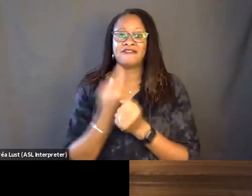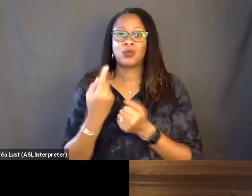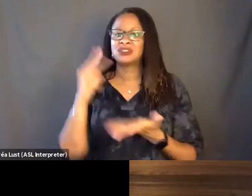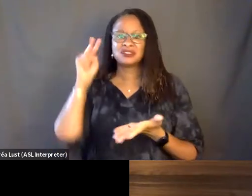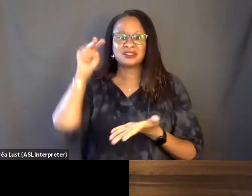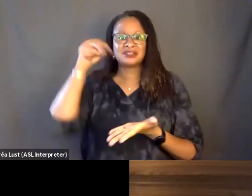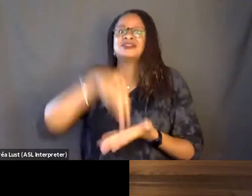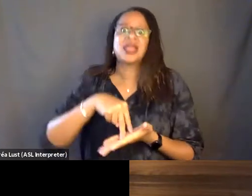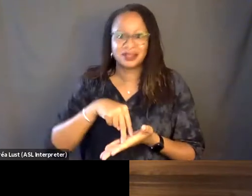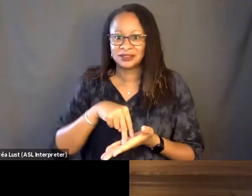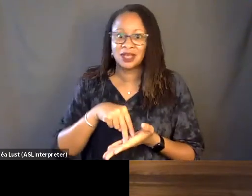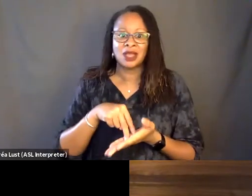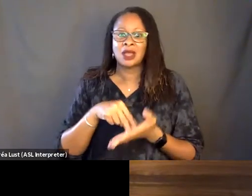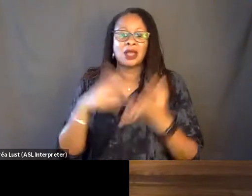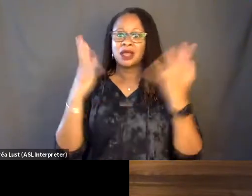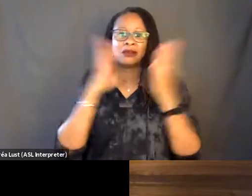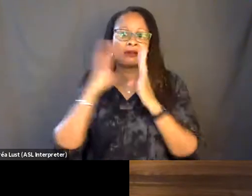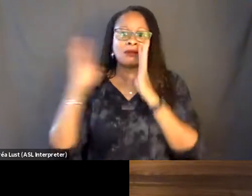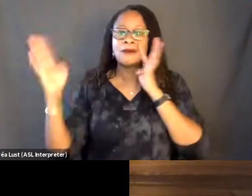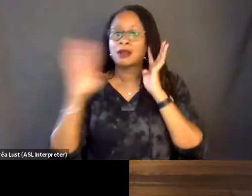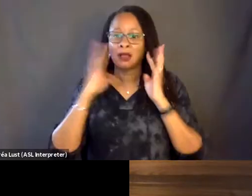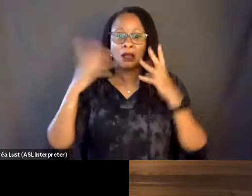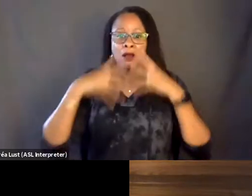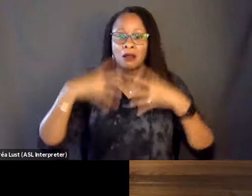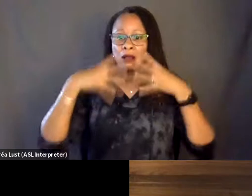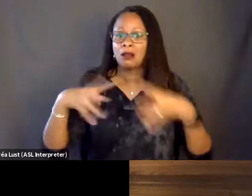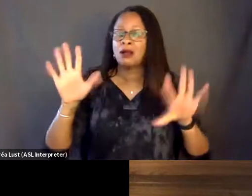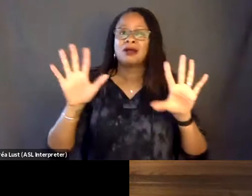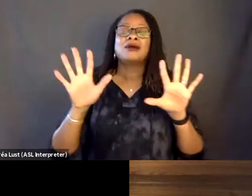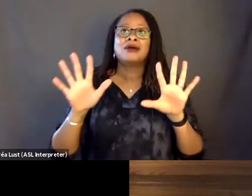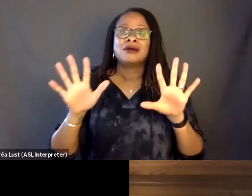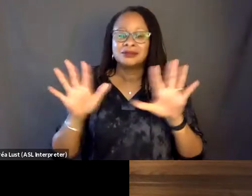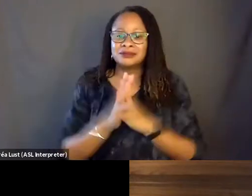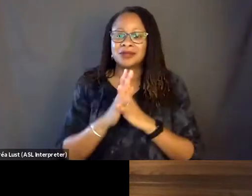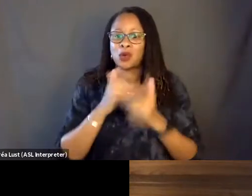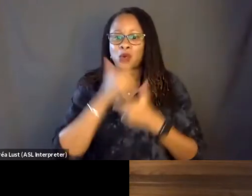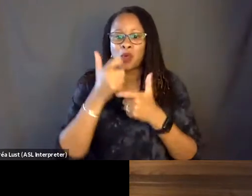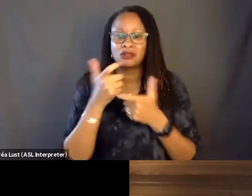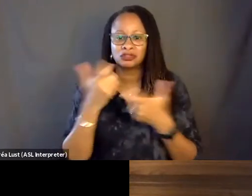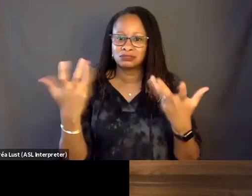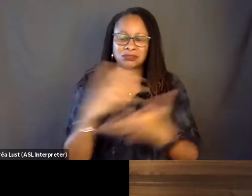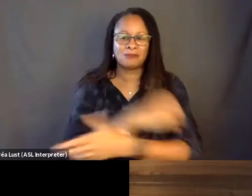And you're watching the audience wipe tears from their eyes. And you're watching the power that this woman--